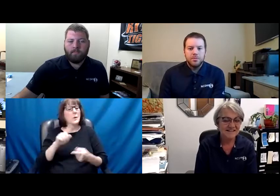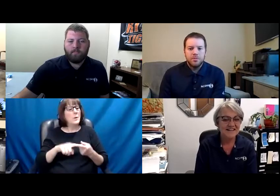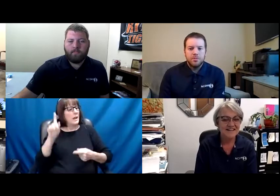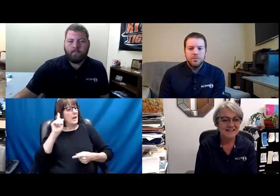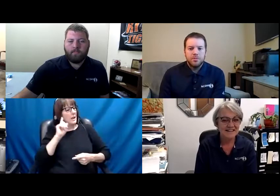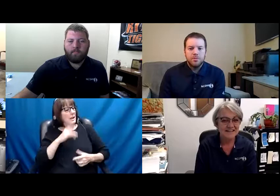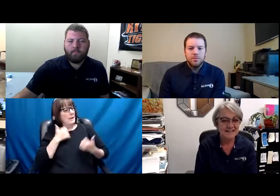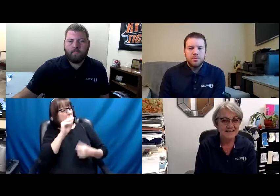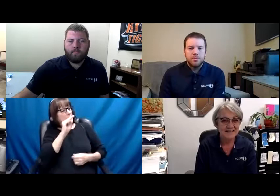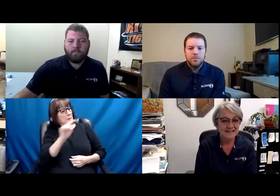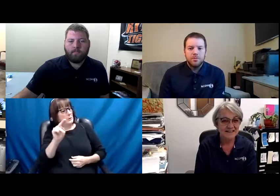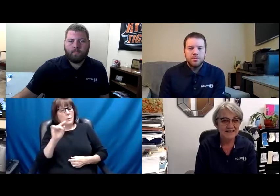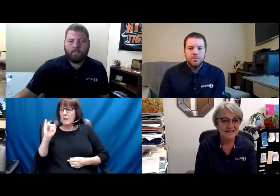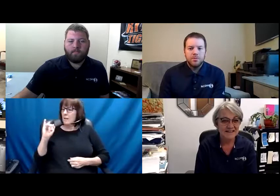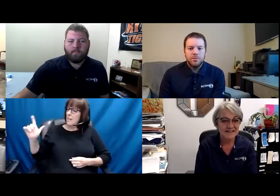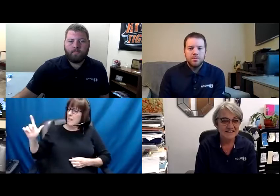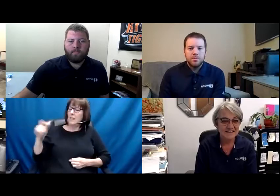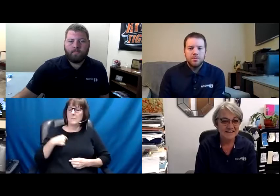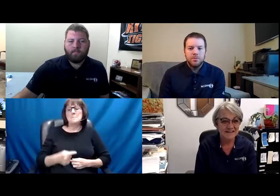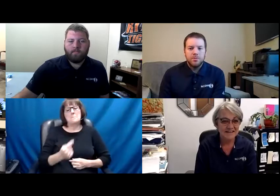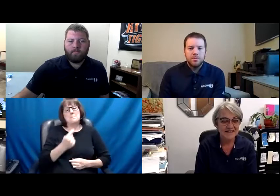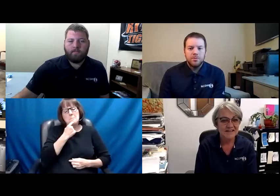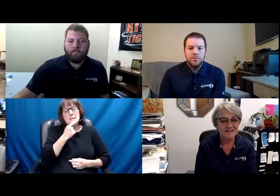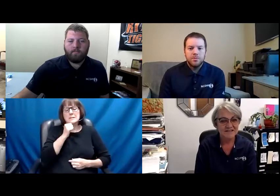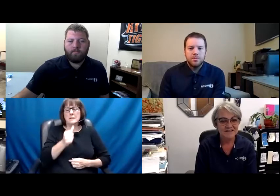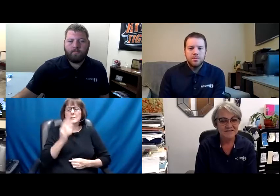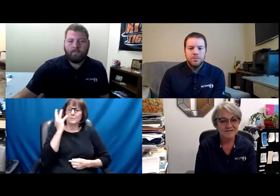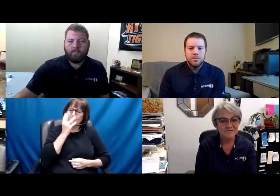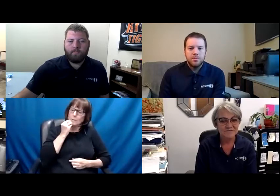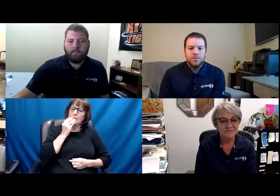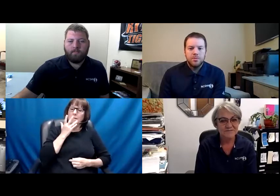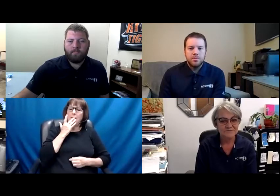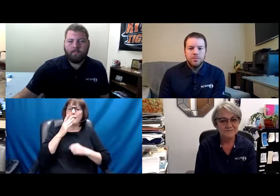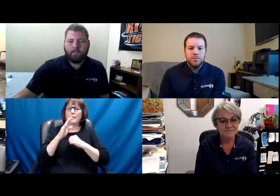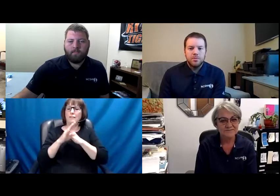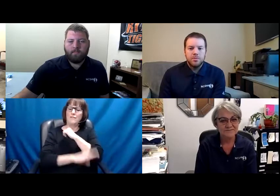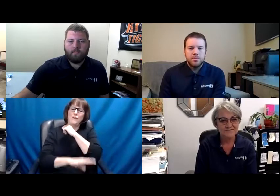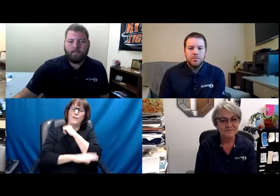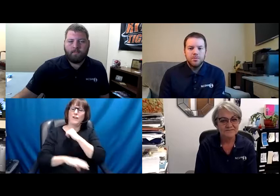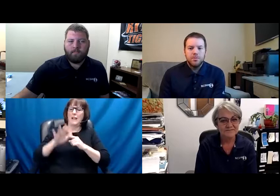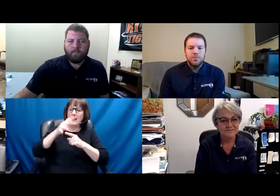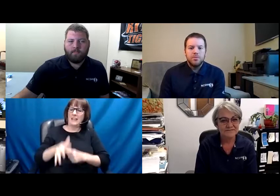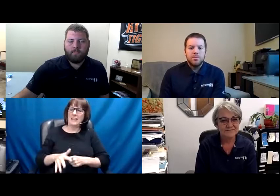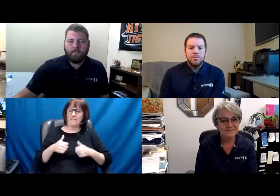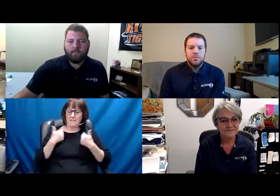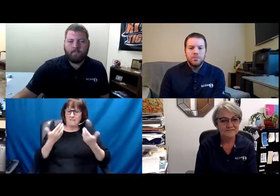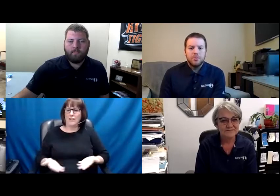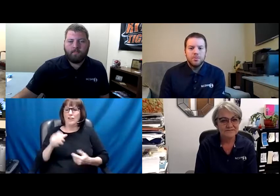I do miss not having the beautiful colors in the leaves. Where I live now in Scottsbluff we mostly